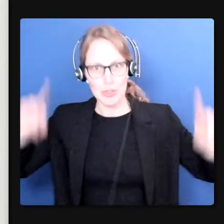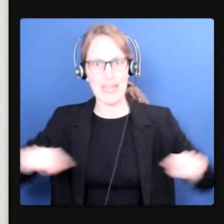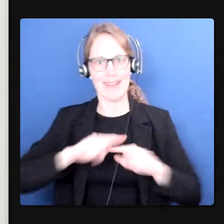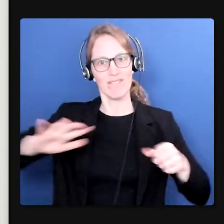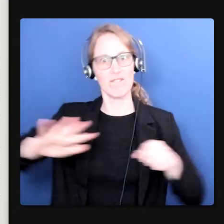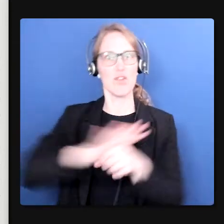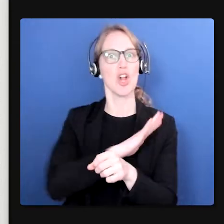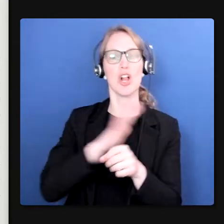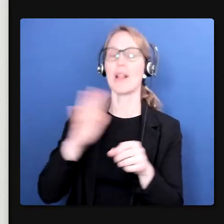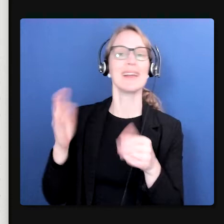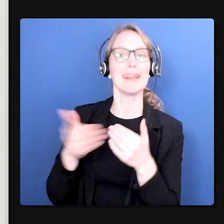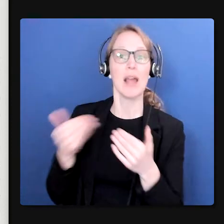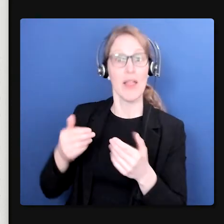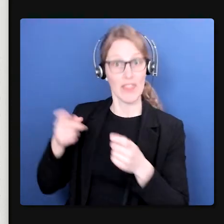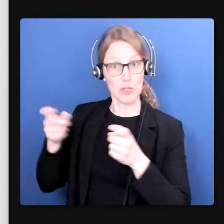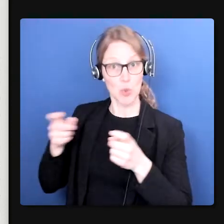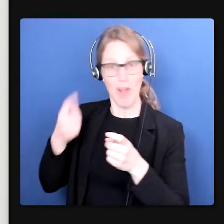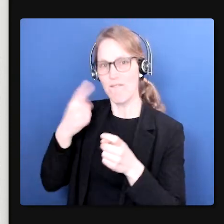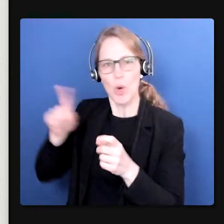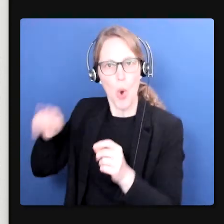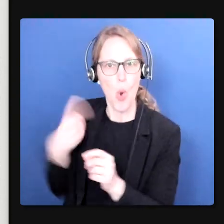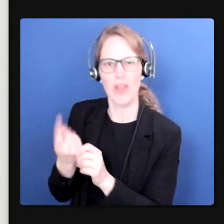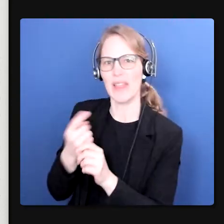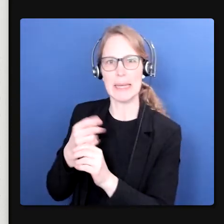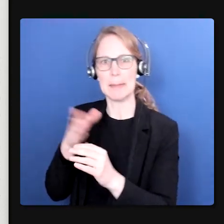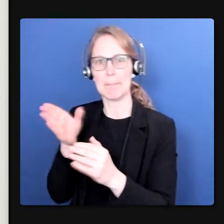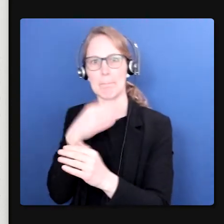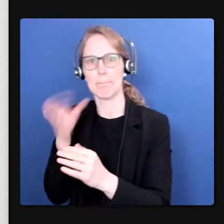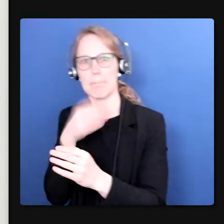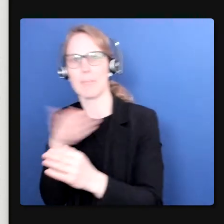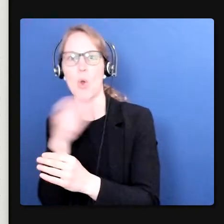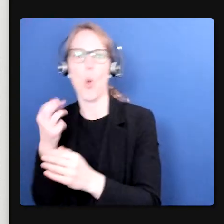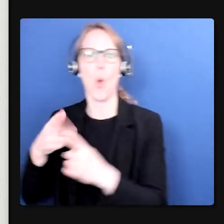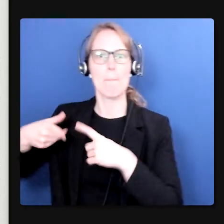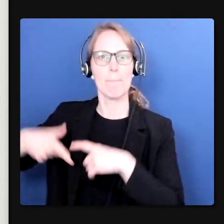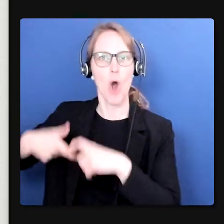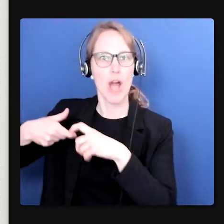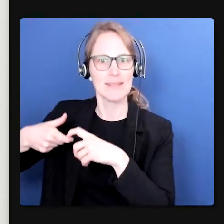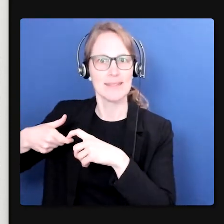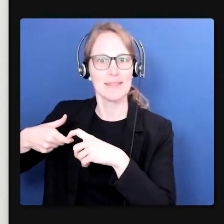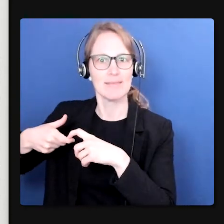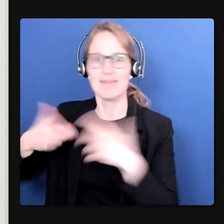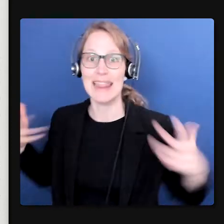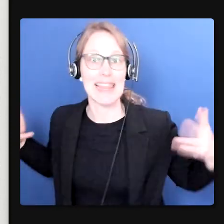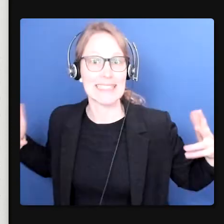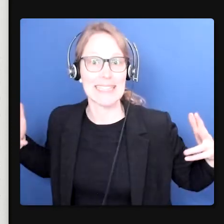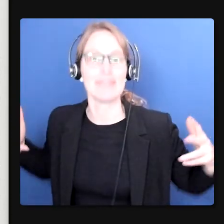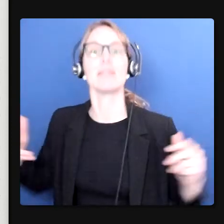for the cinematic by including only the controls for advancing through and pausing the cutscene itself.